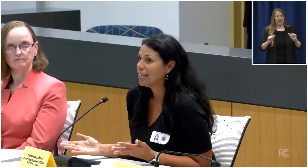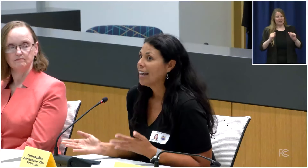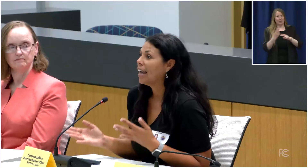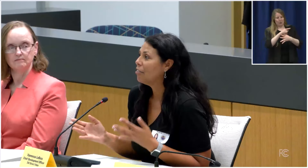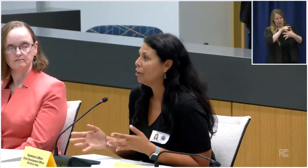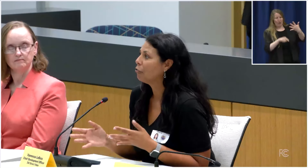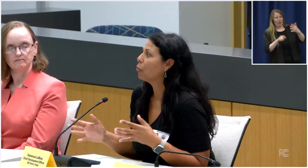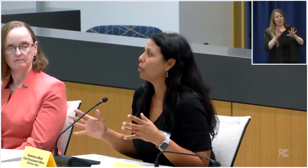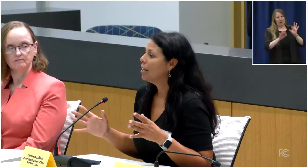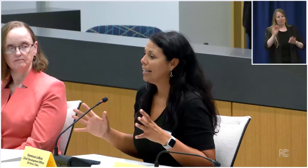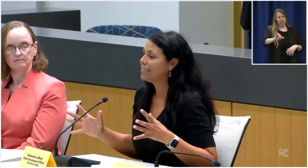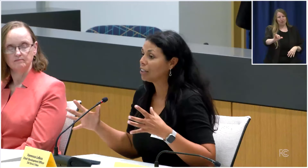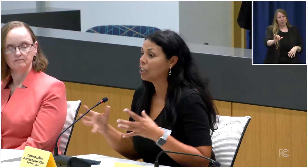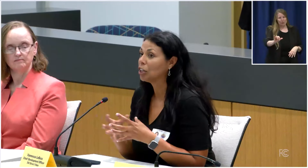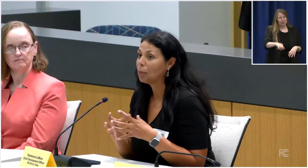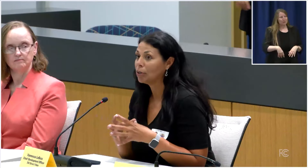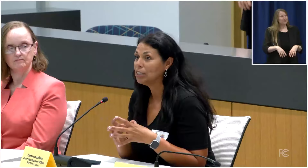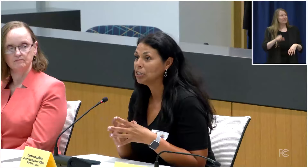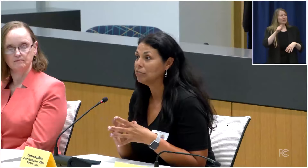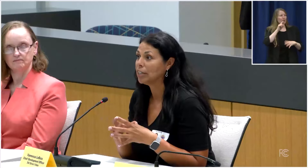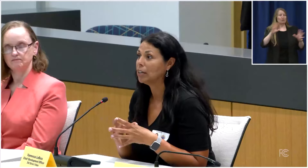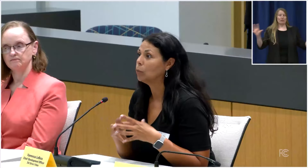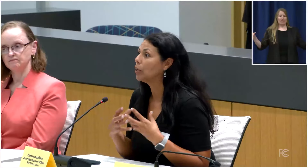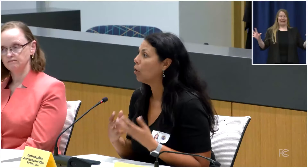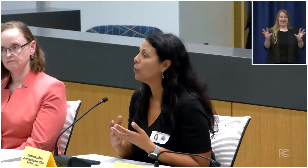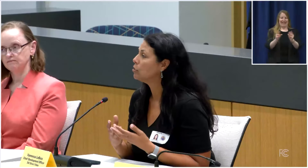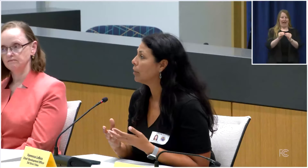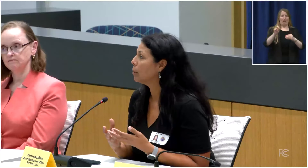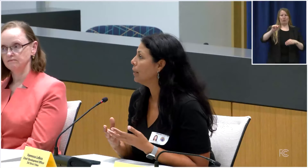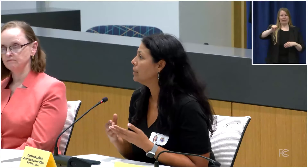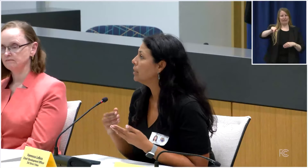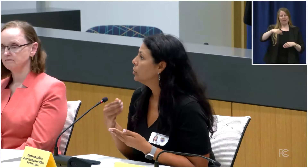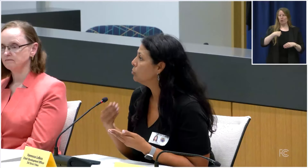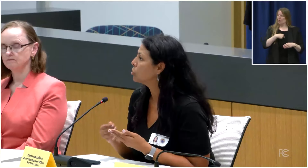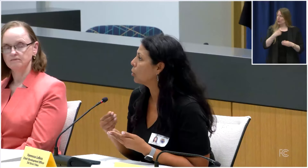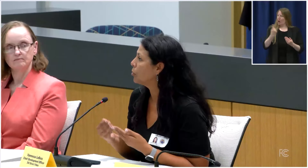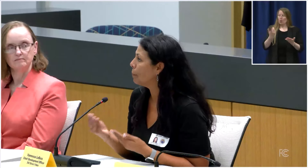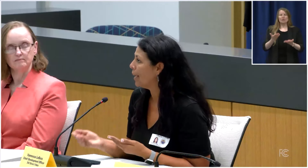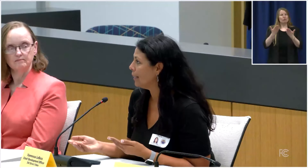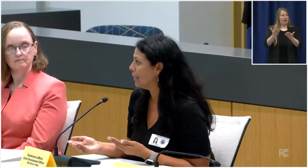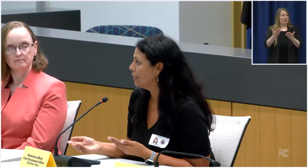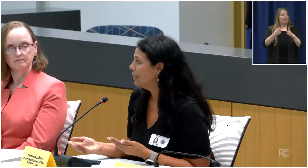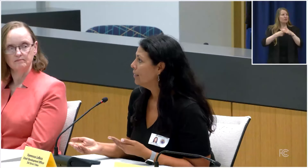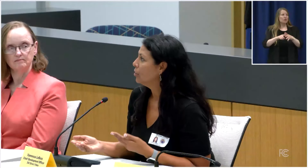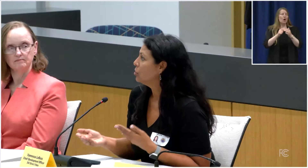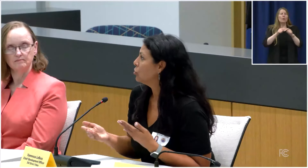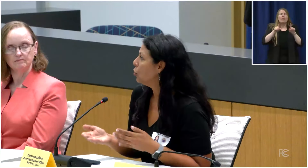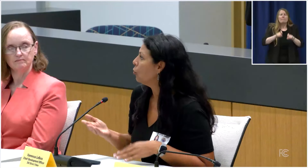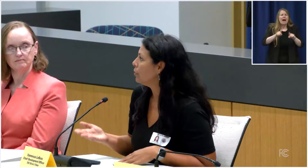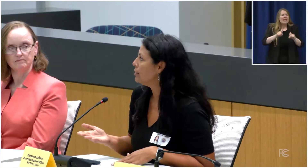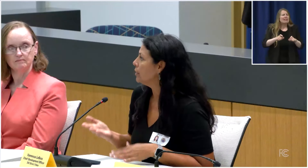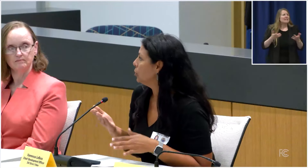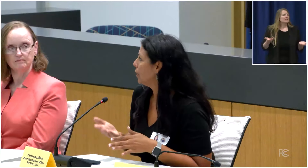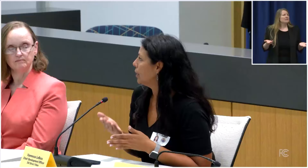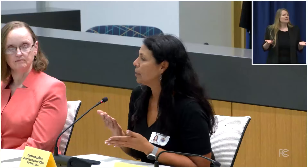YOU HAVE ONLINE CHAT, IF YOU'RE USING OTHER SOLUTIONS FOR THE HEARING COMMUNITY, DEAF INDIVIDUALS ARE TRYING TO USE ALL OF THESE OPTIONS